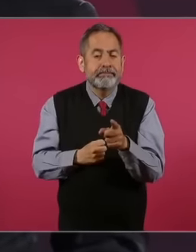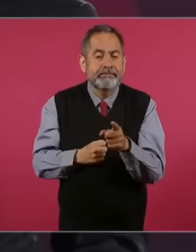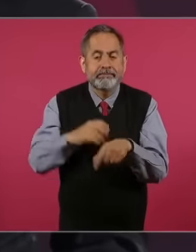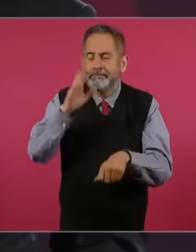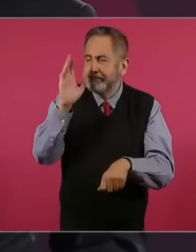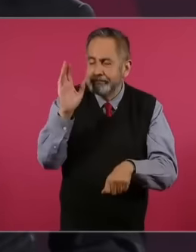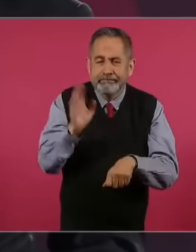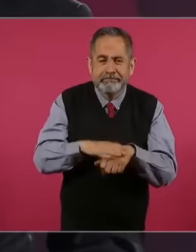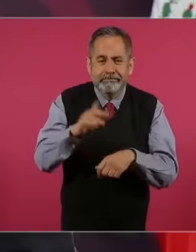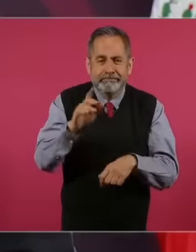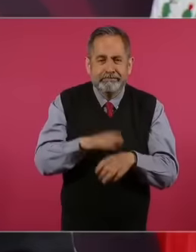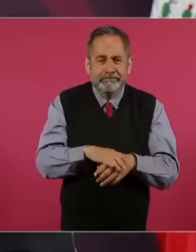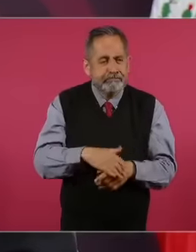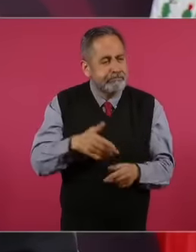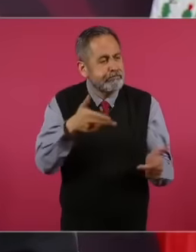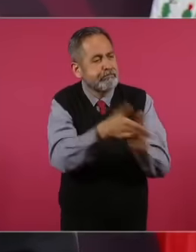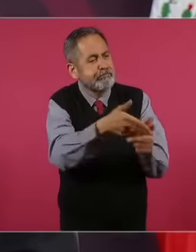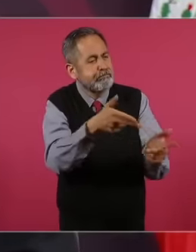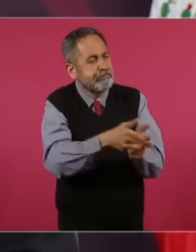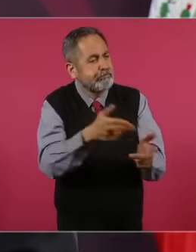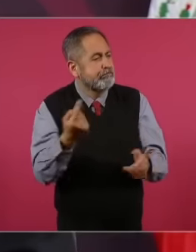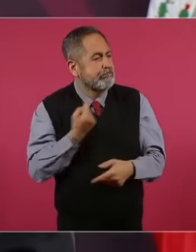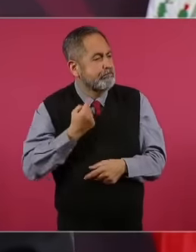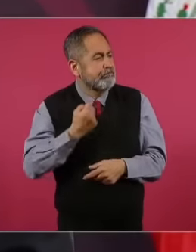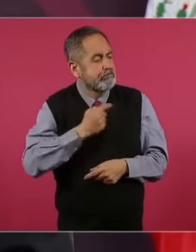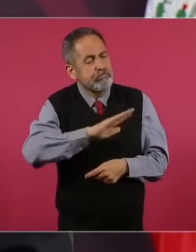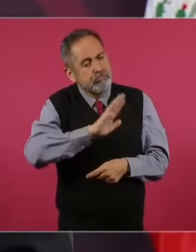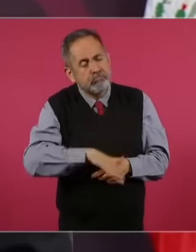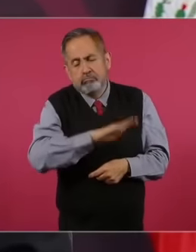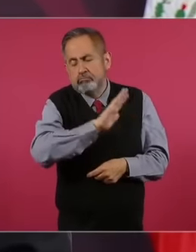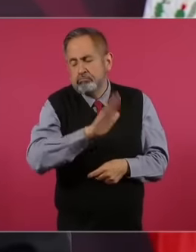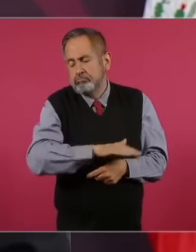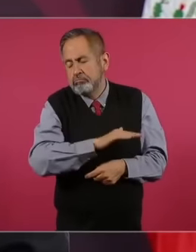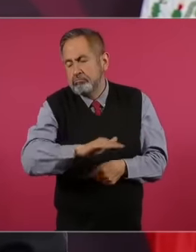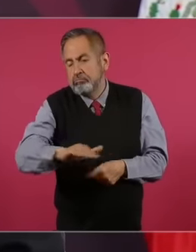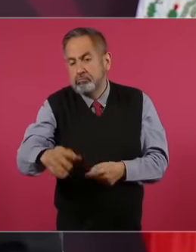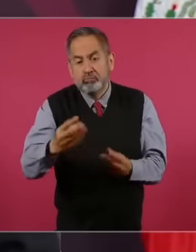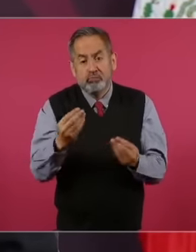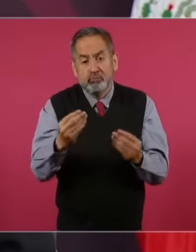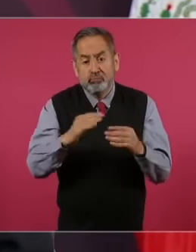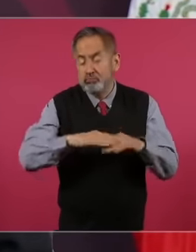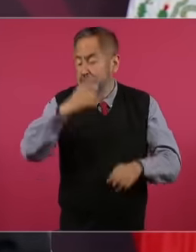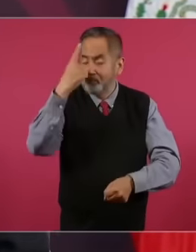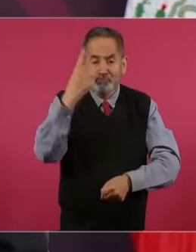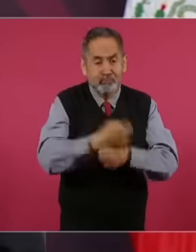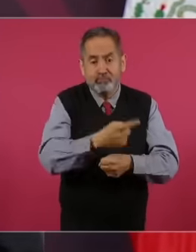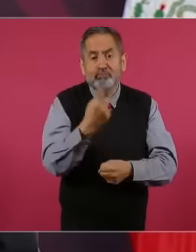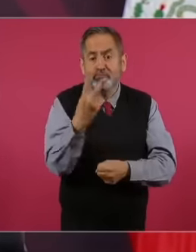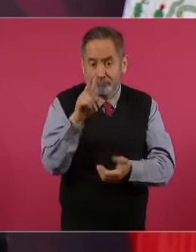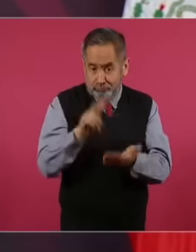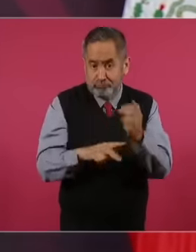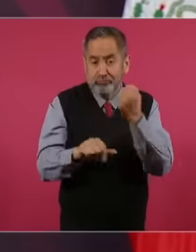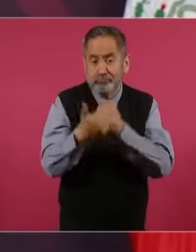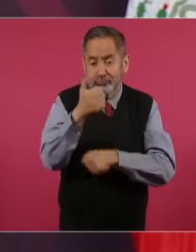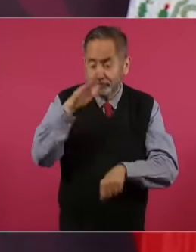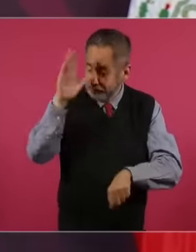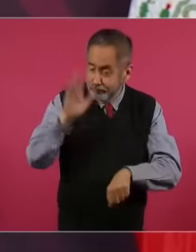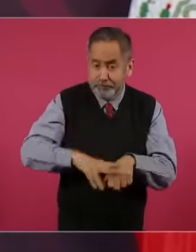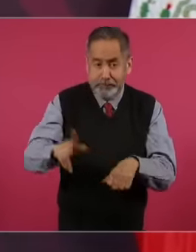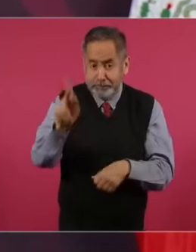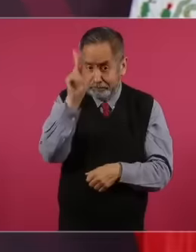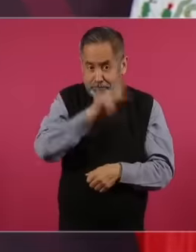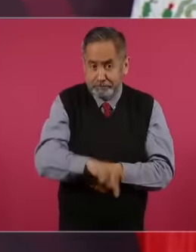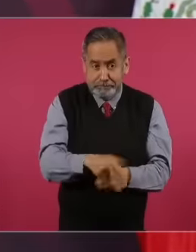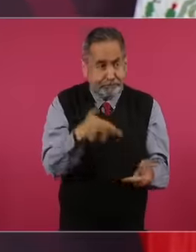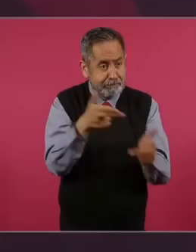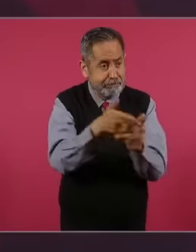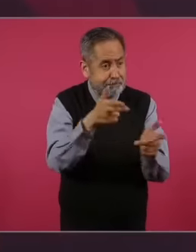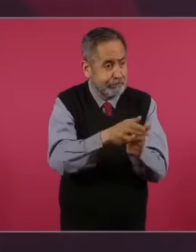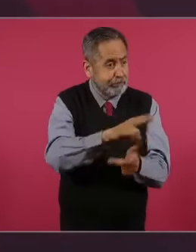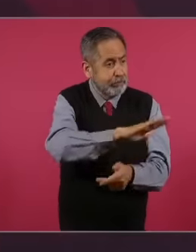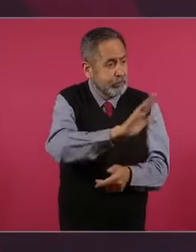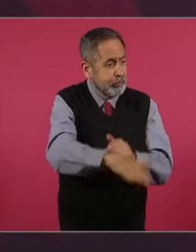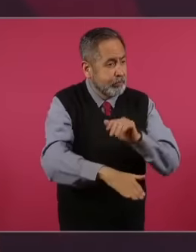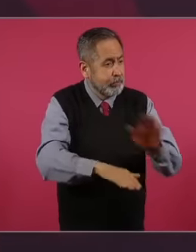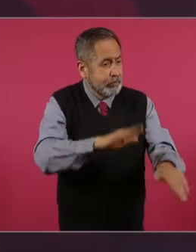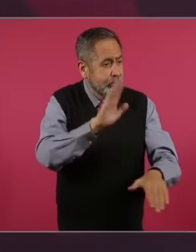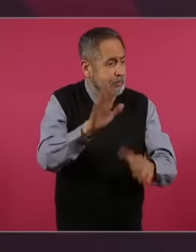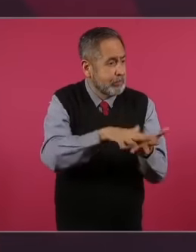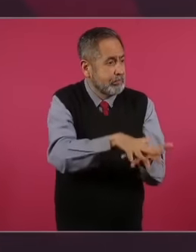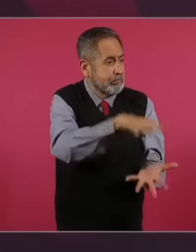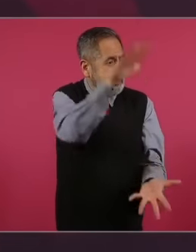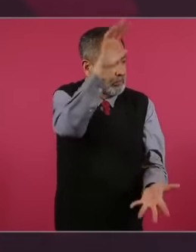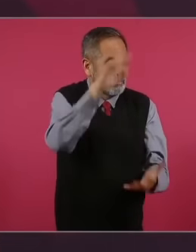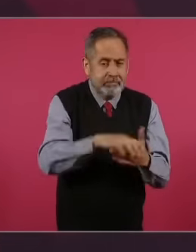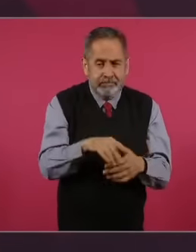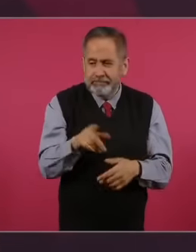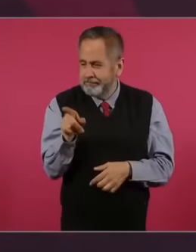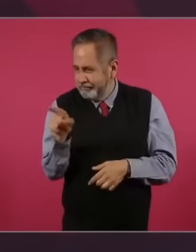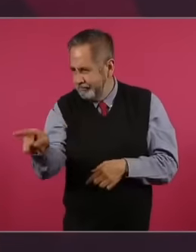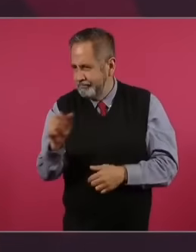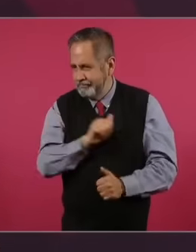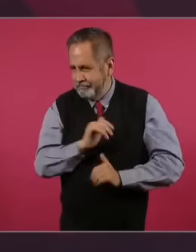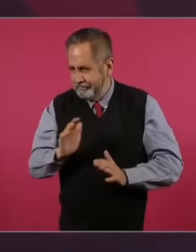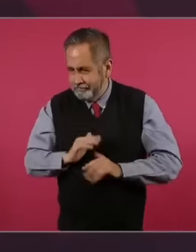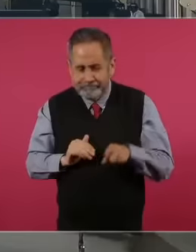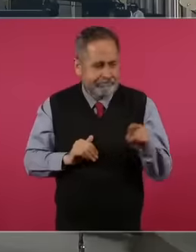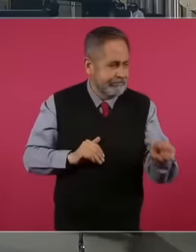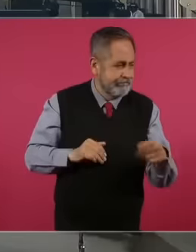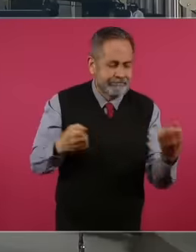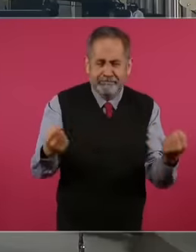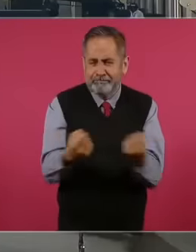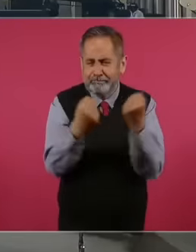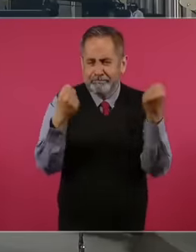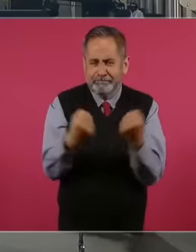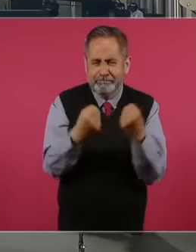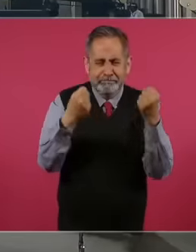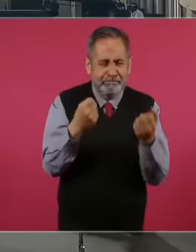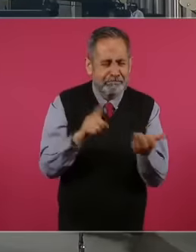executions with a higher lethality rate between clashes between armed forces